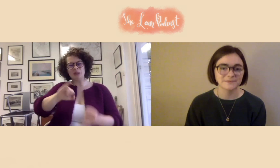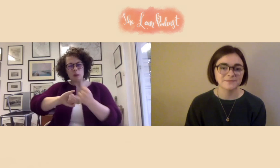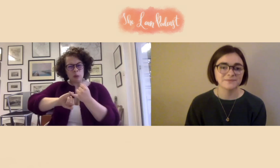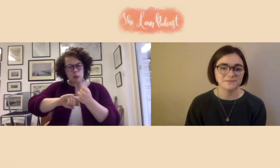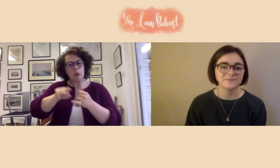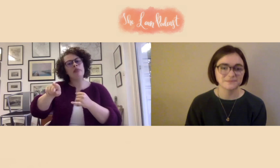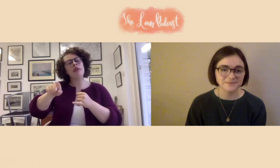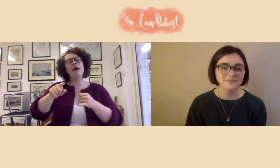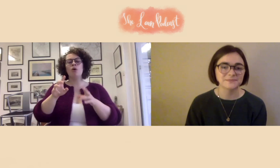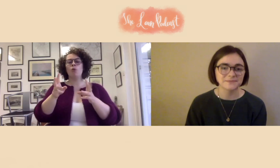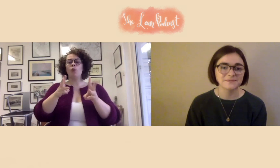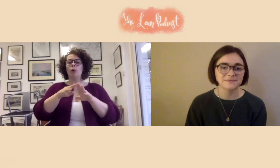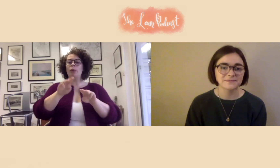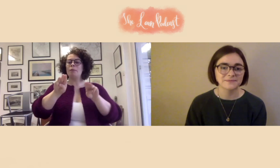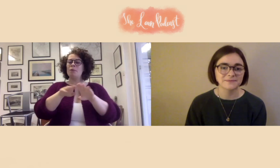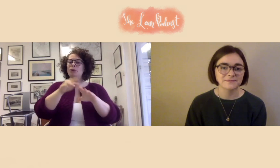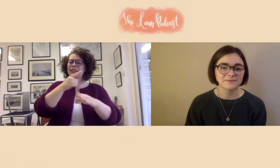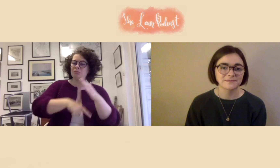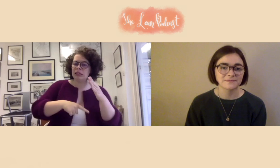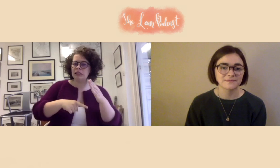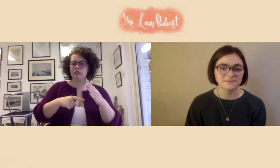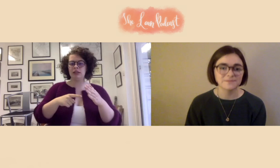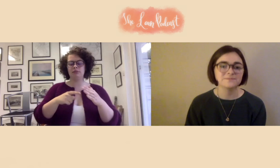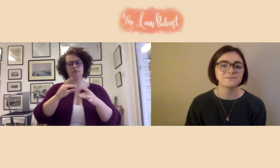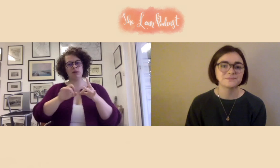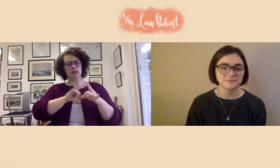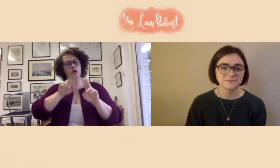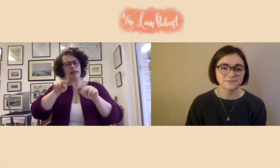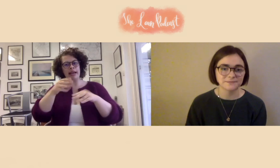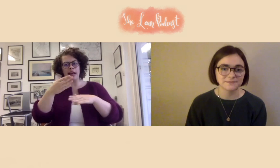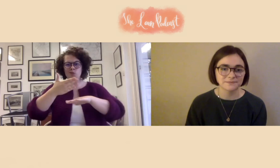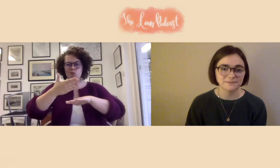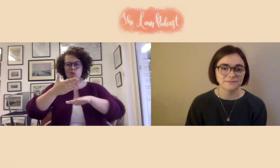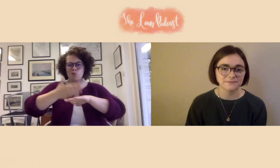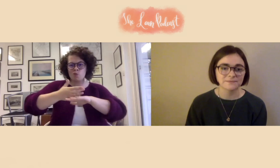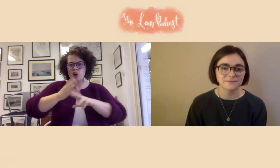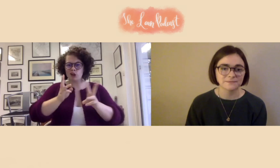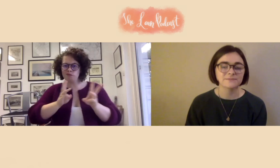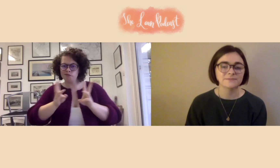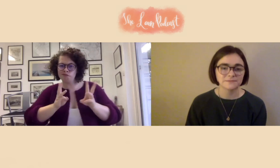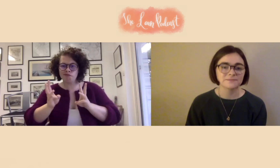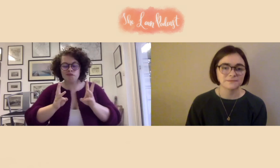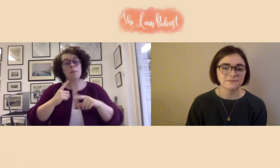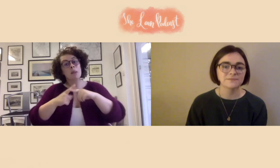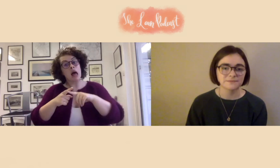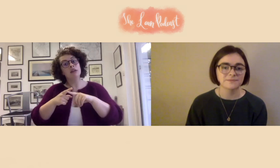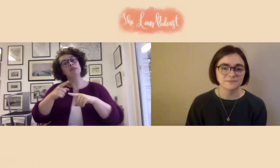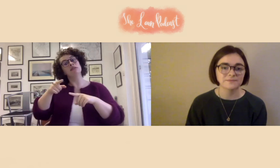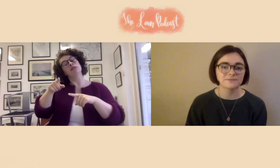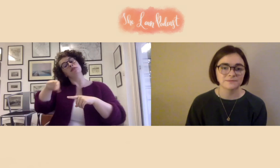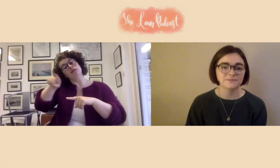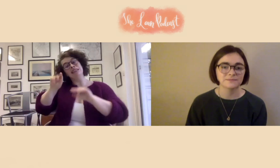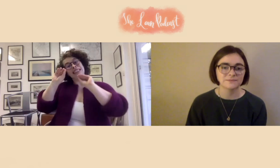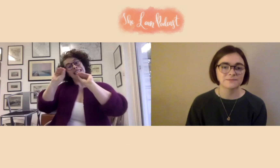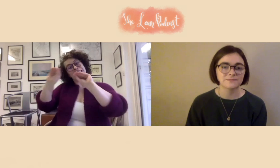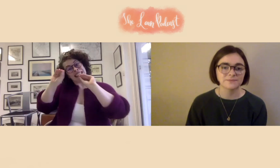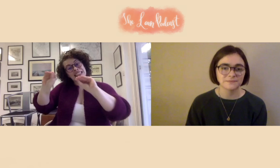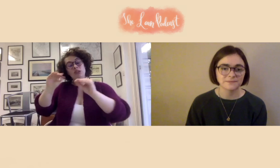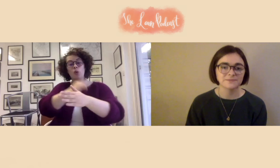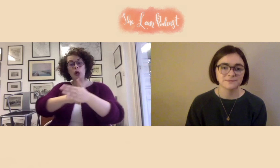with people with disabilities, disabled people so that they can get jobs themselves. And not only that, Ahead also go to organizations